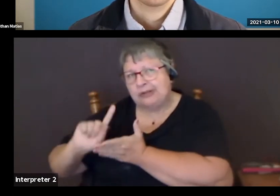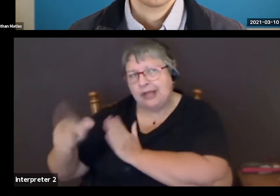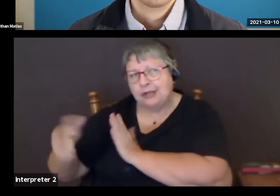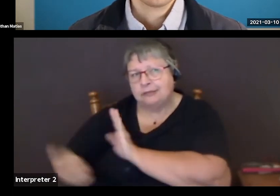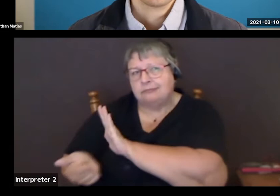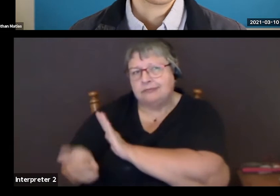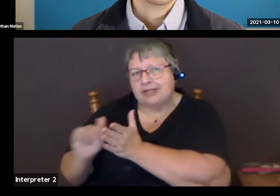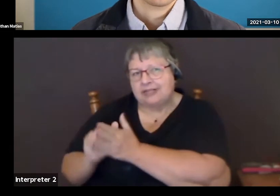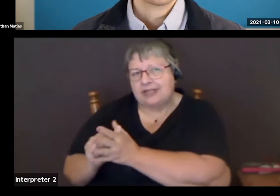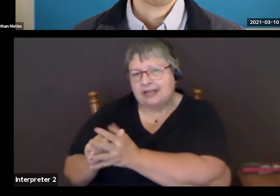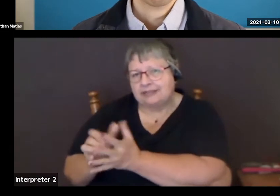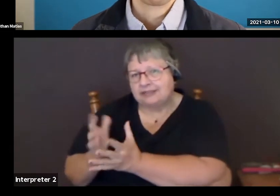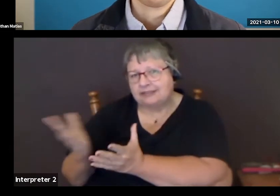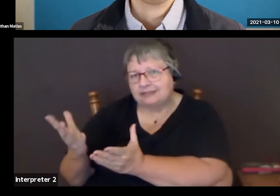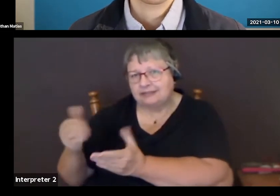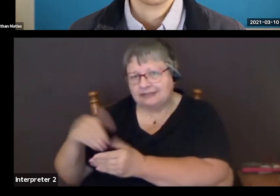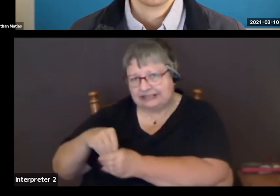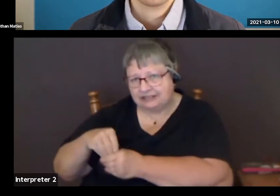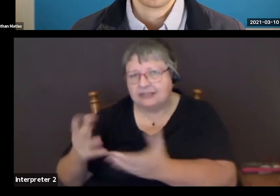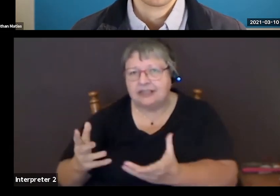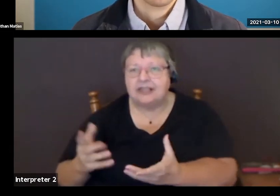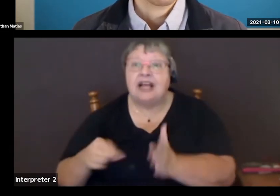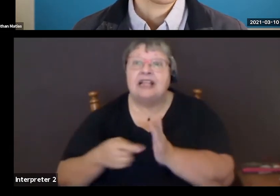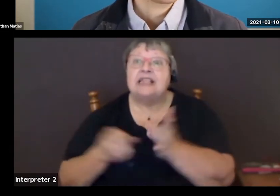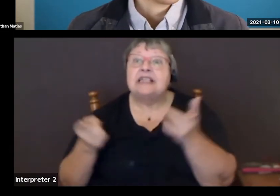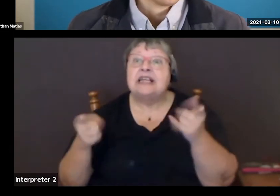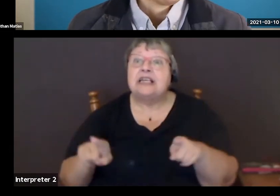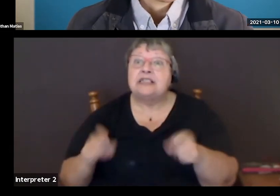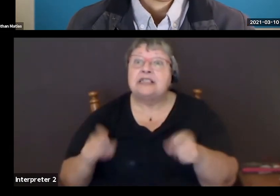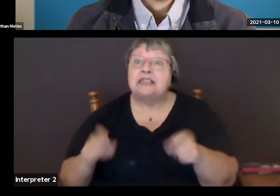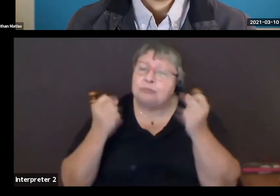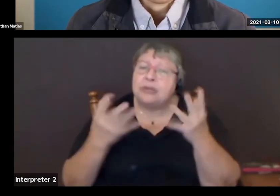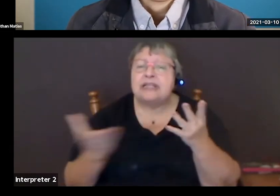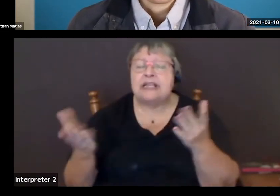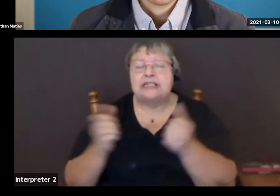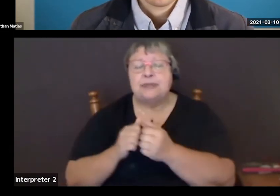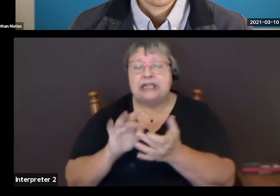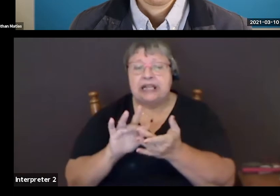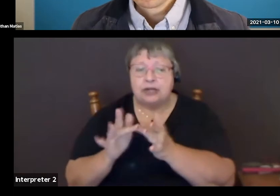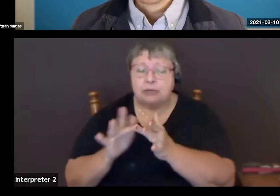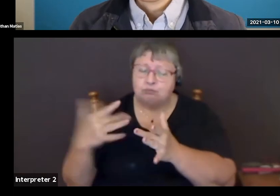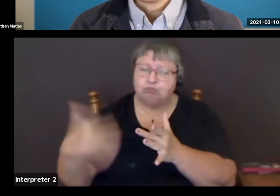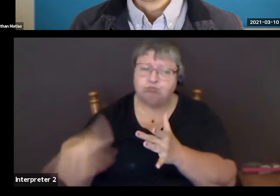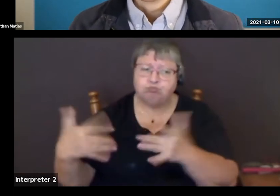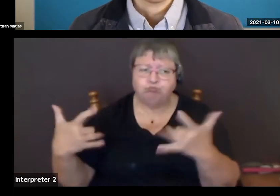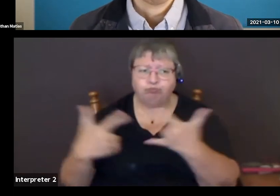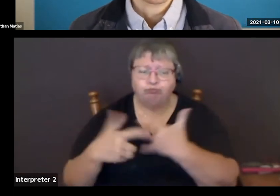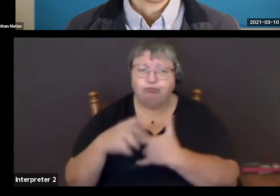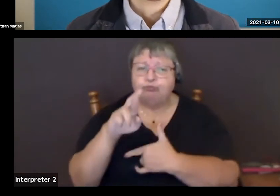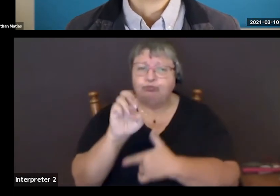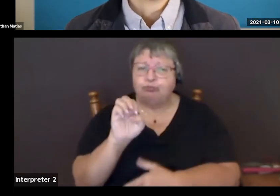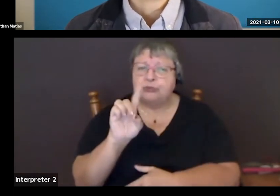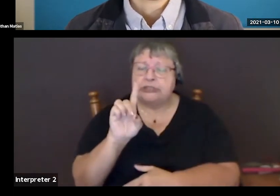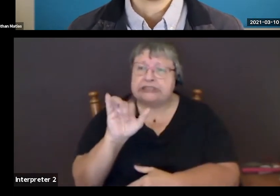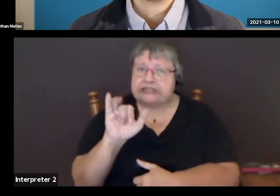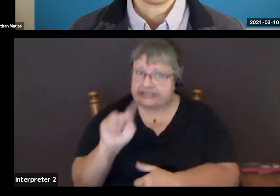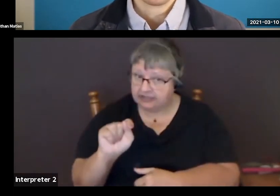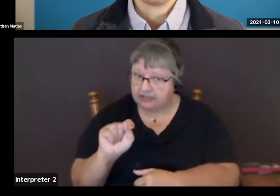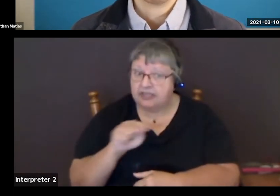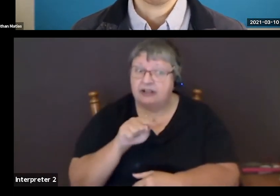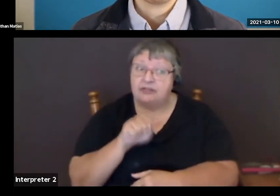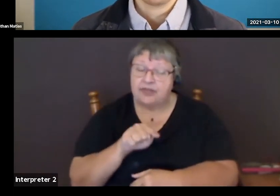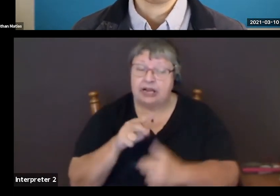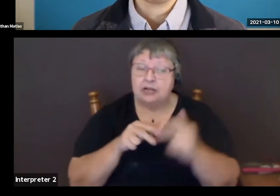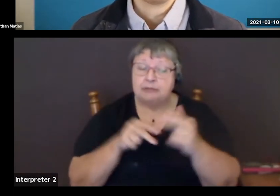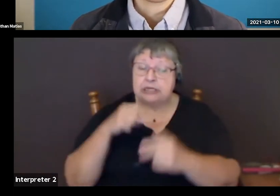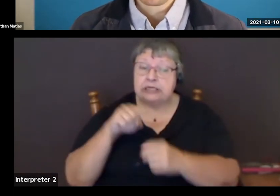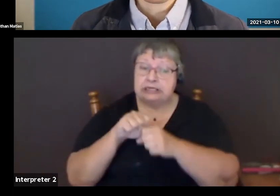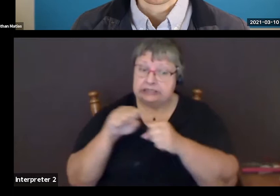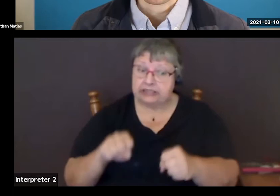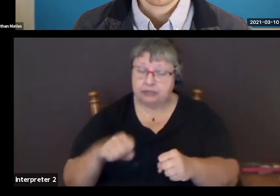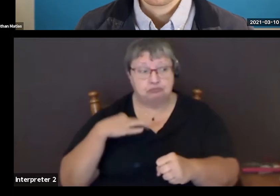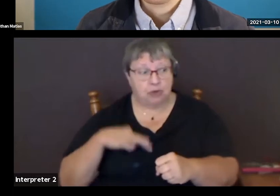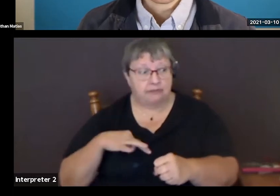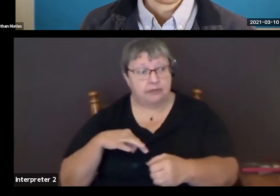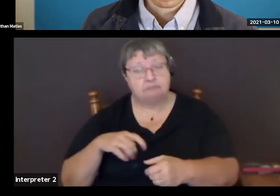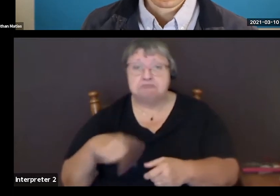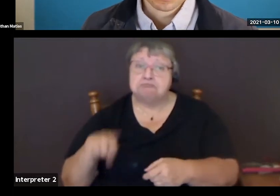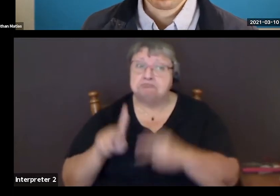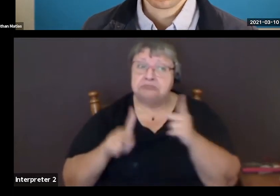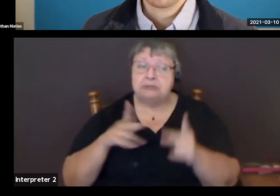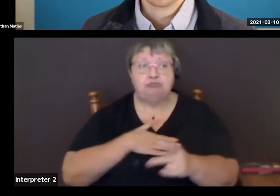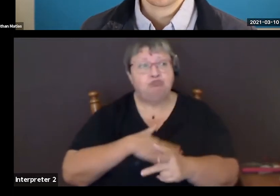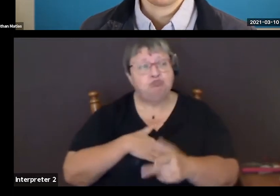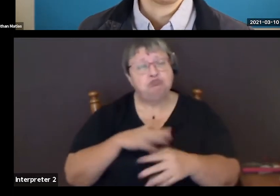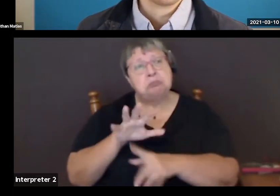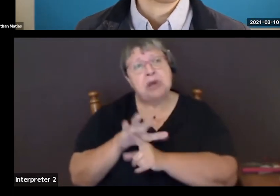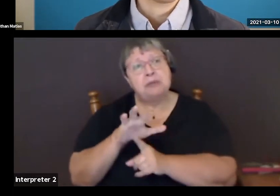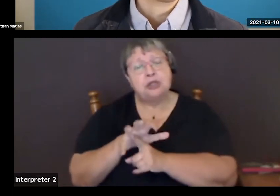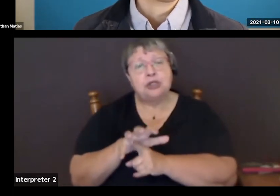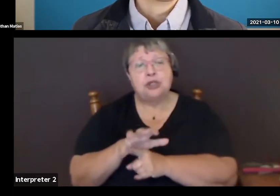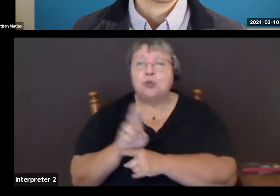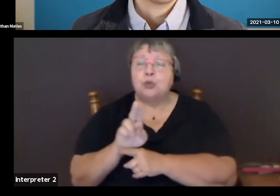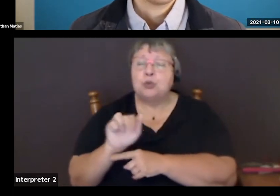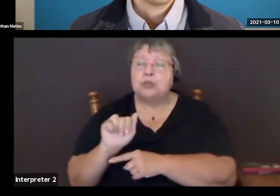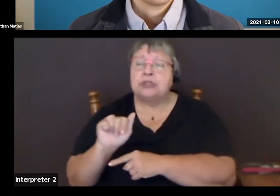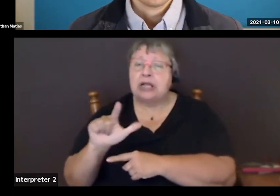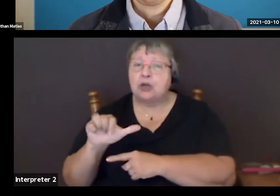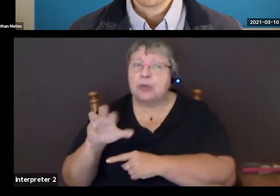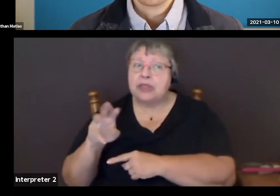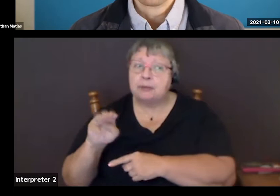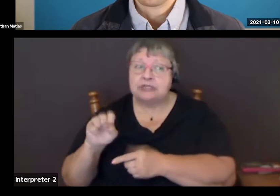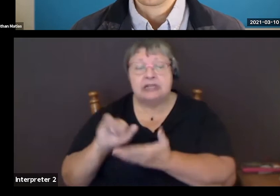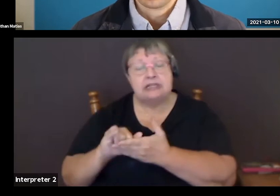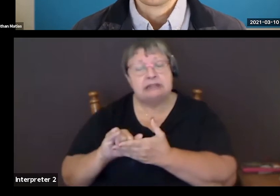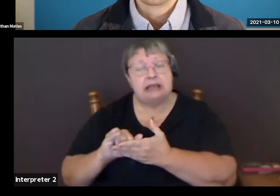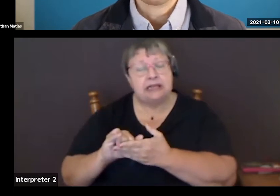This incident like so many problems with the internet was a complicated mess Reddit, a company, build a system that profited off what people found popular using algorithms that observed and amplified those interests, and communities, organized around